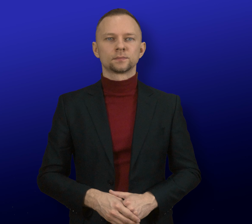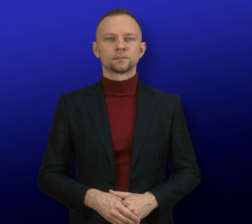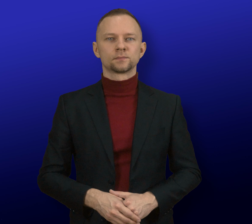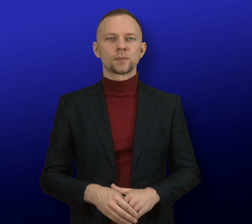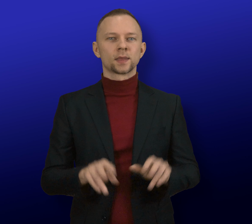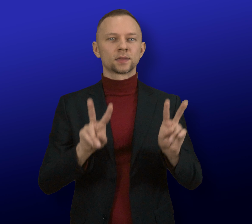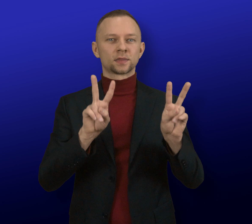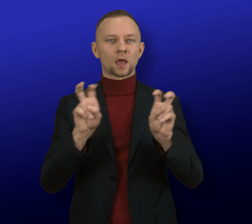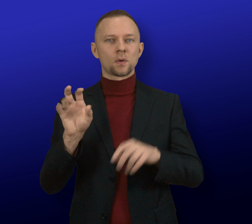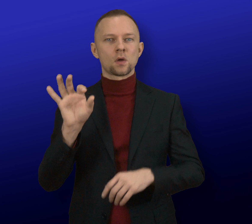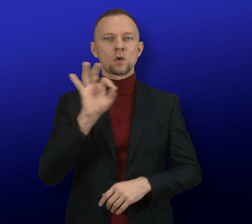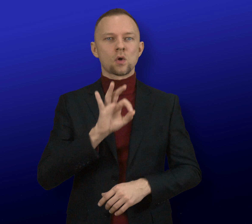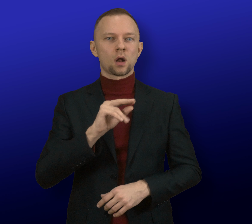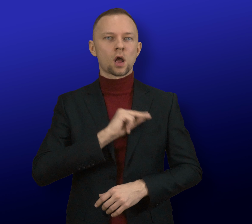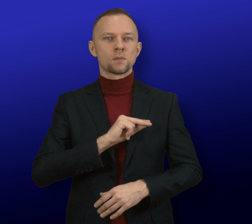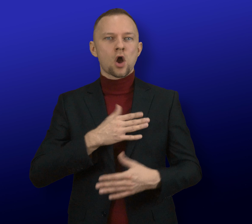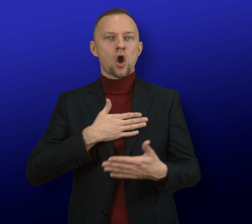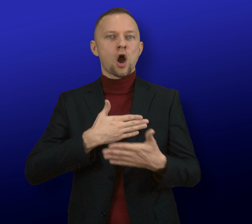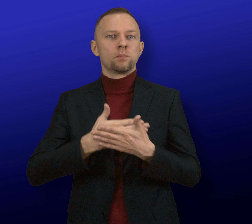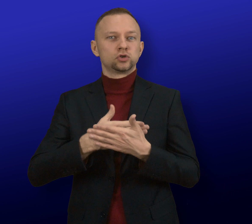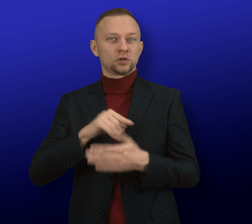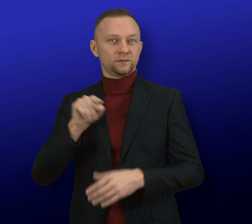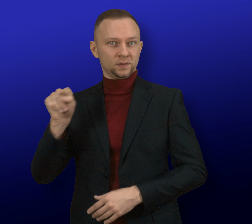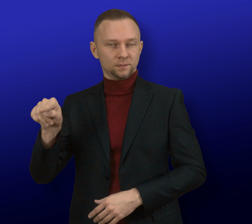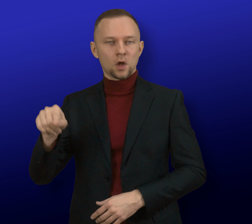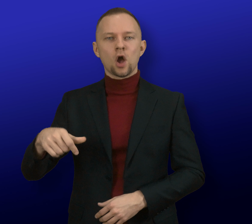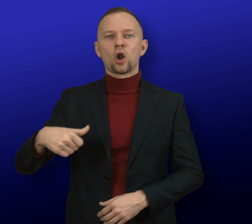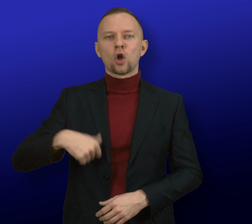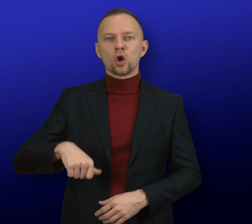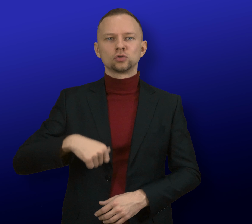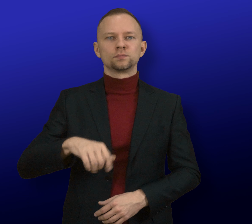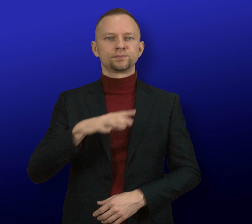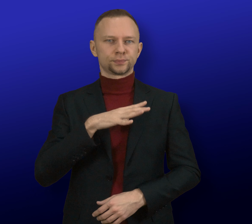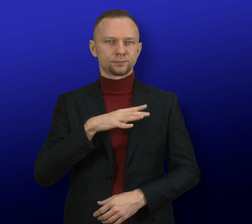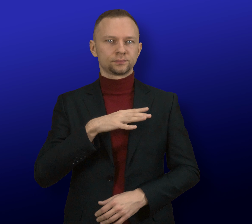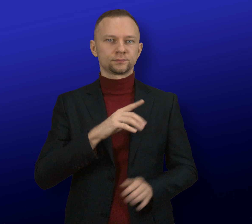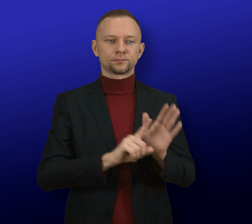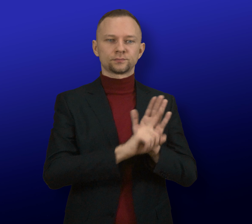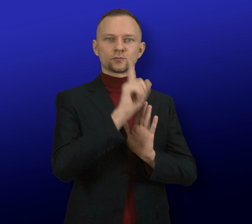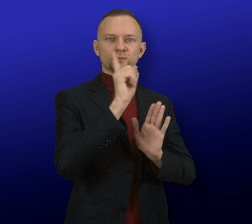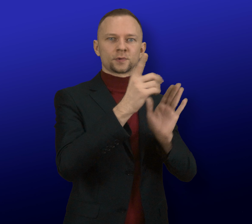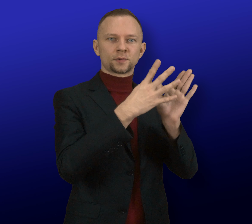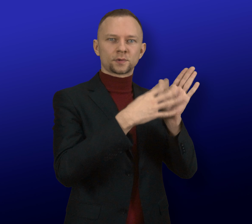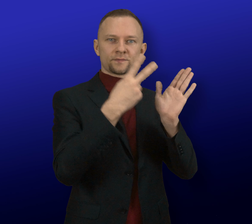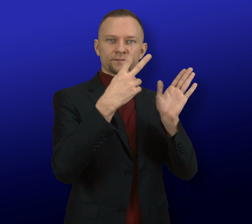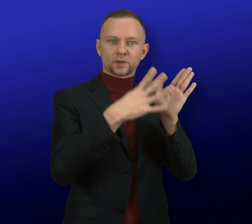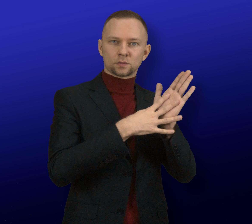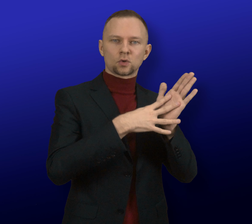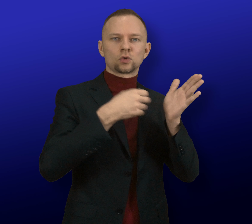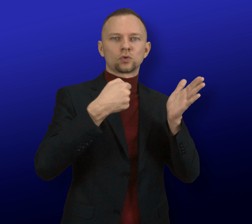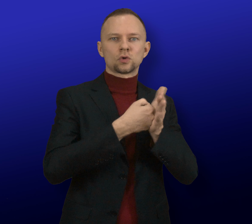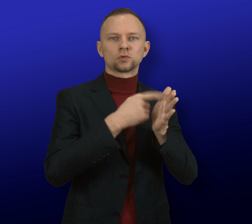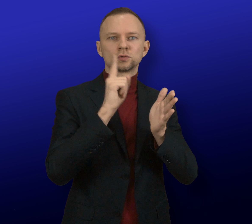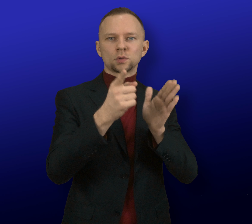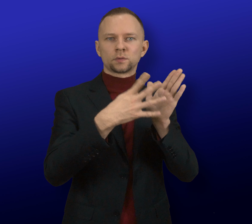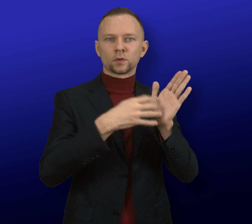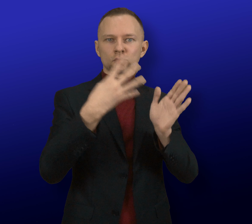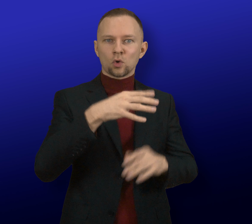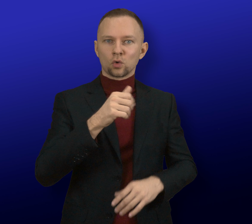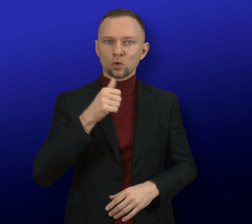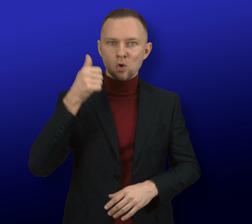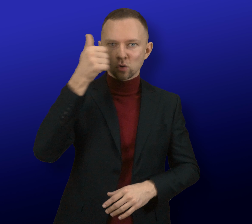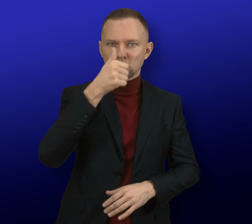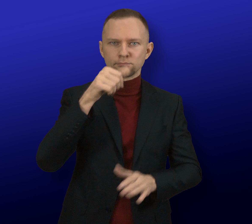As for public work, Lychkina from 1929 to 1940